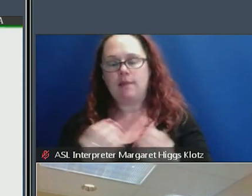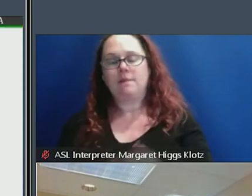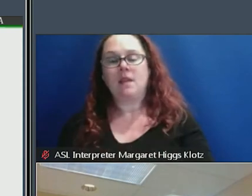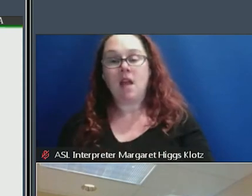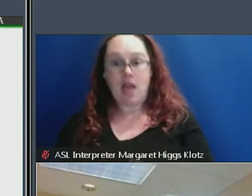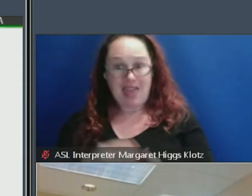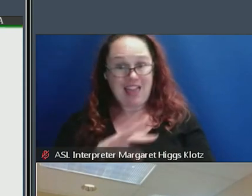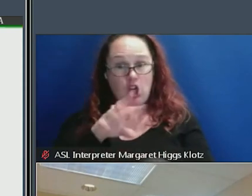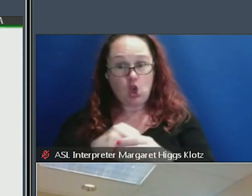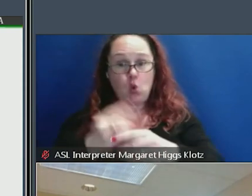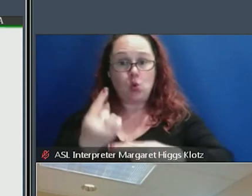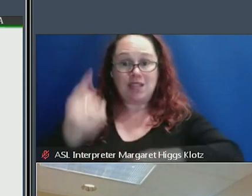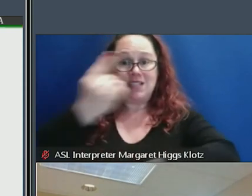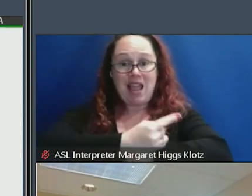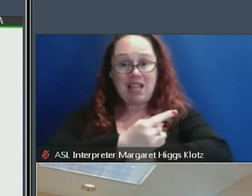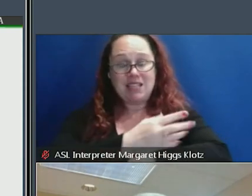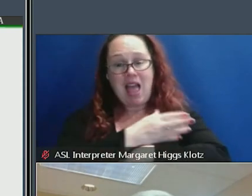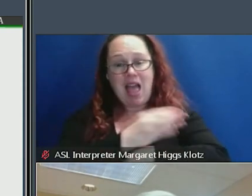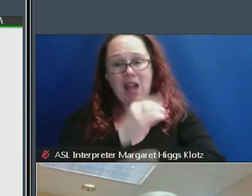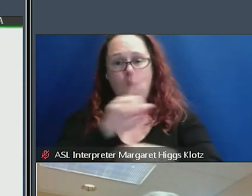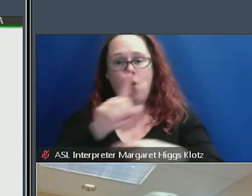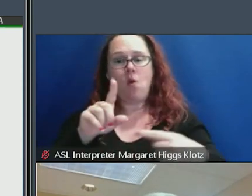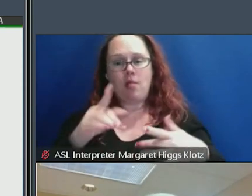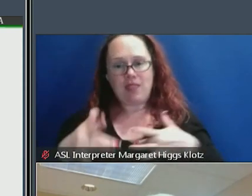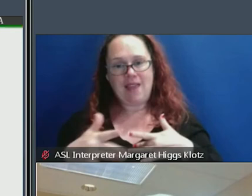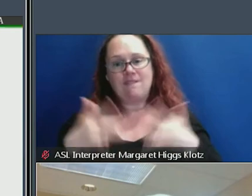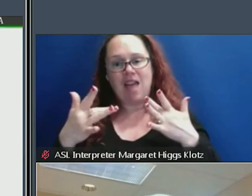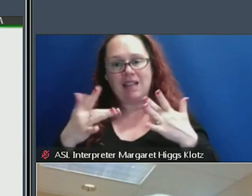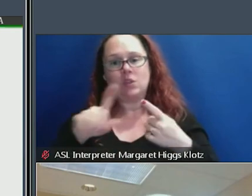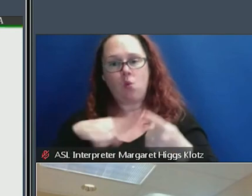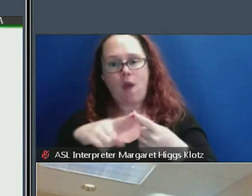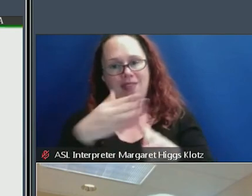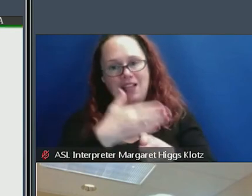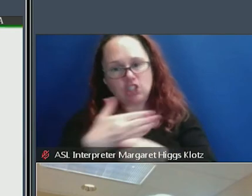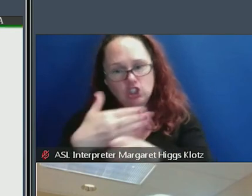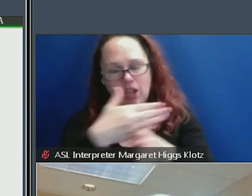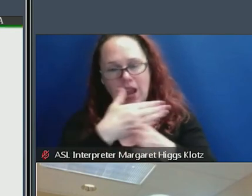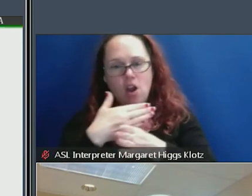the Africans shared information. And what if any feedback was received positive or negative?